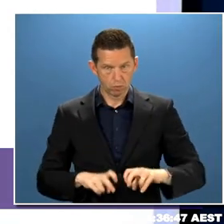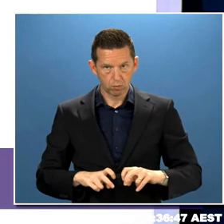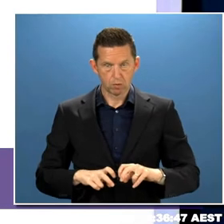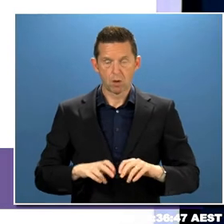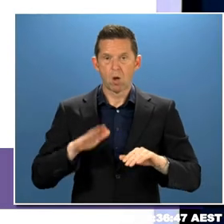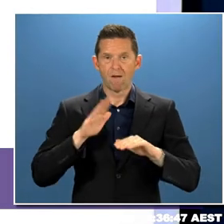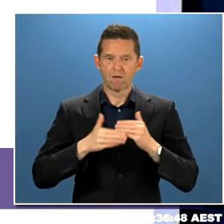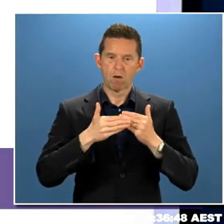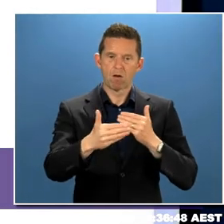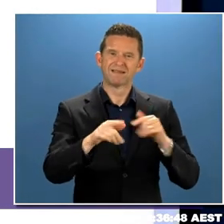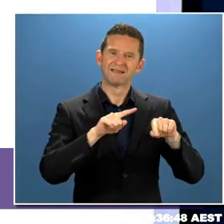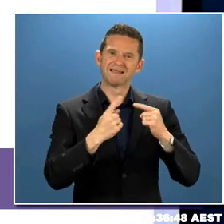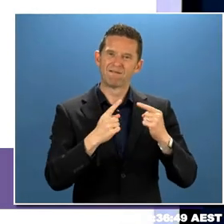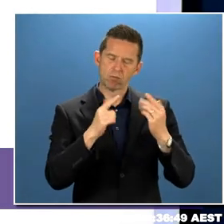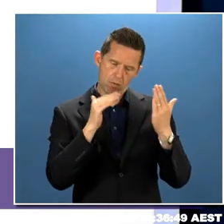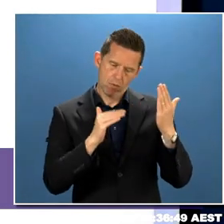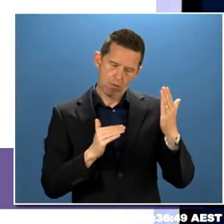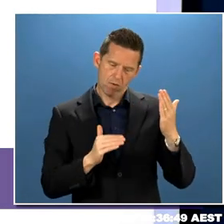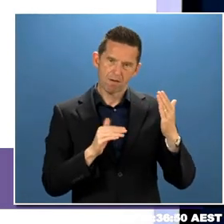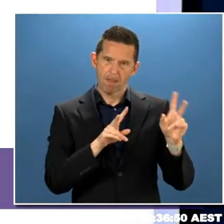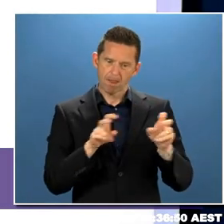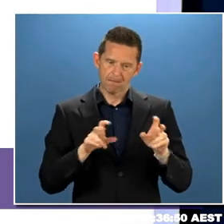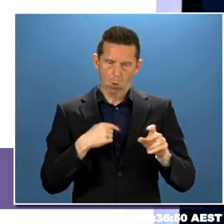and issues identified in Public hearing 9.